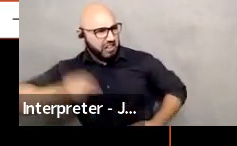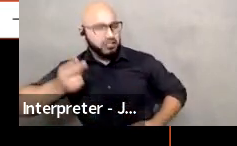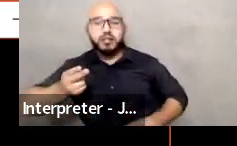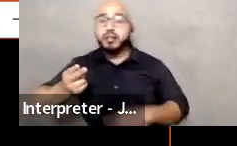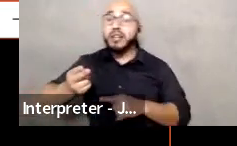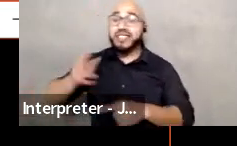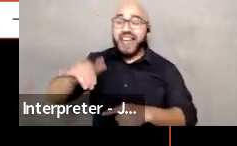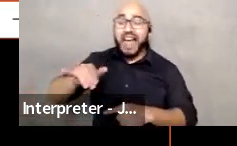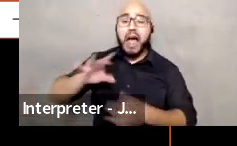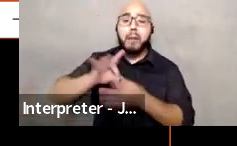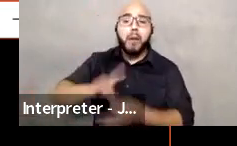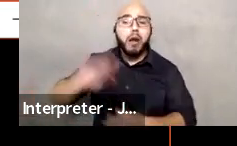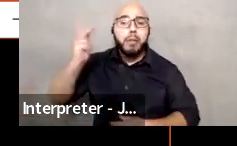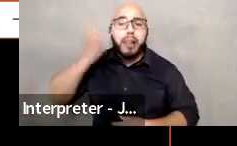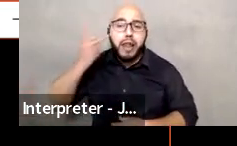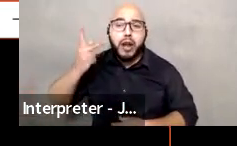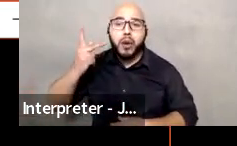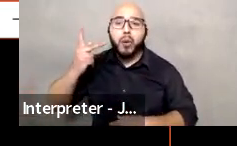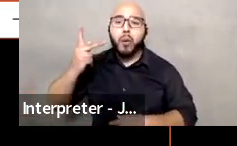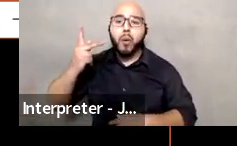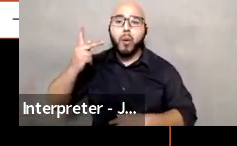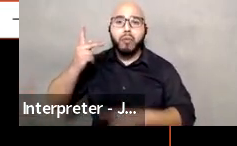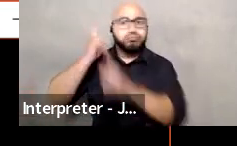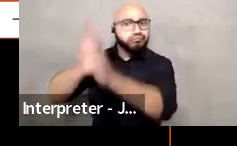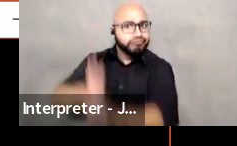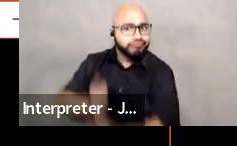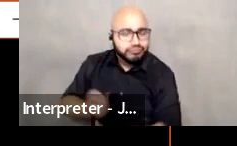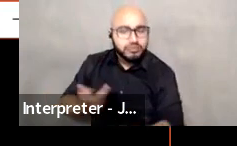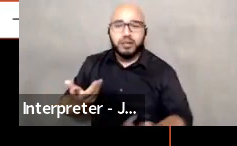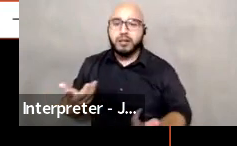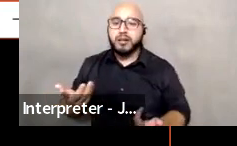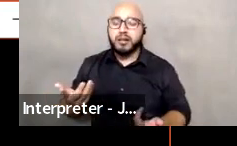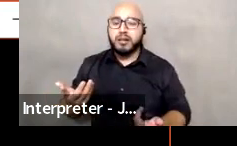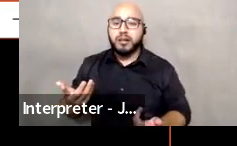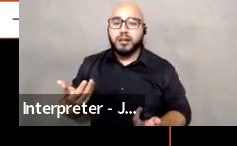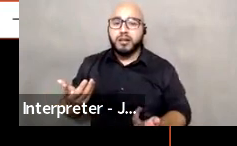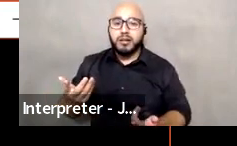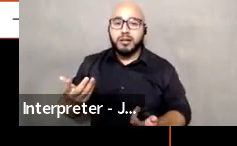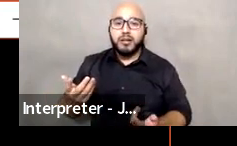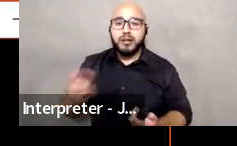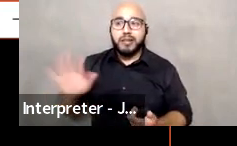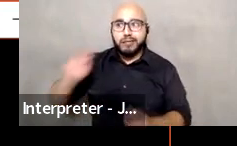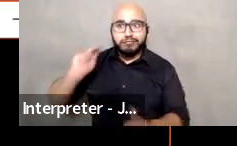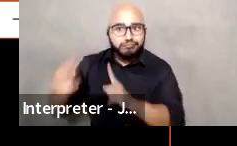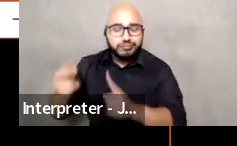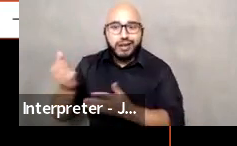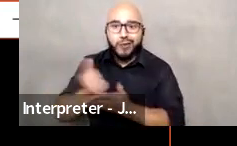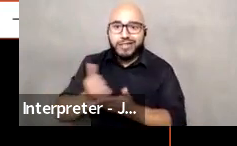Political agenda and that they are. Erasing. History or